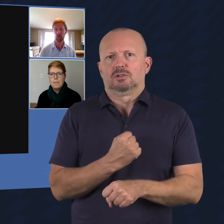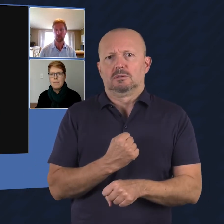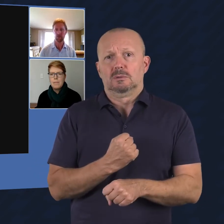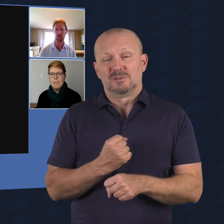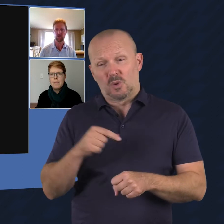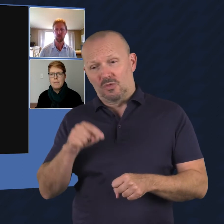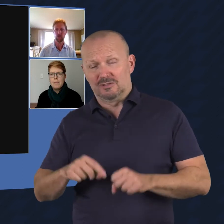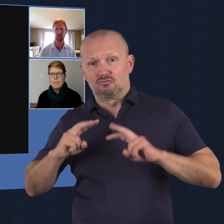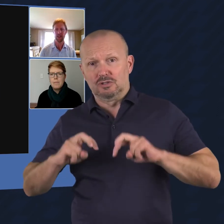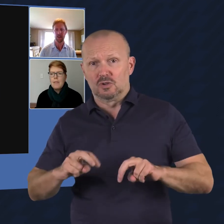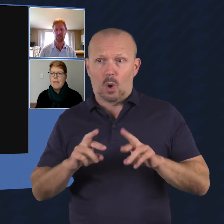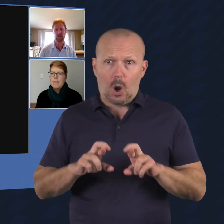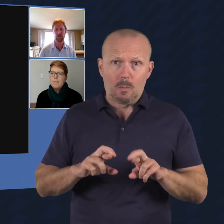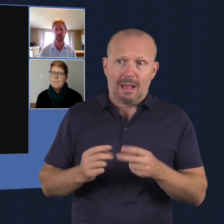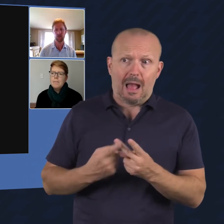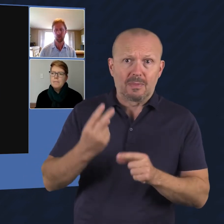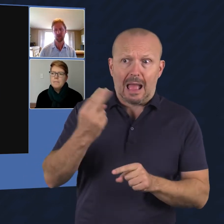prove useful to other artists who want